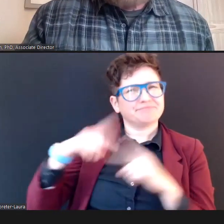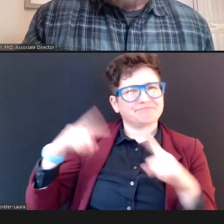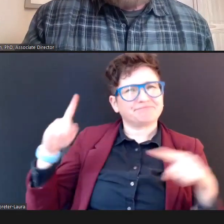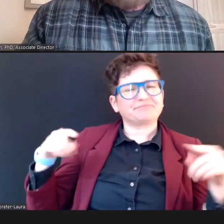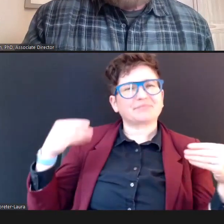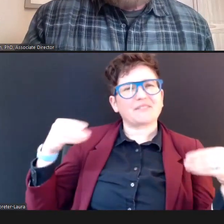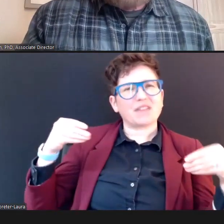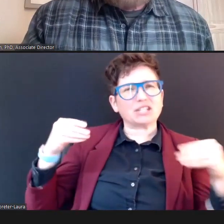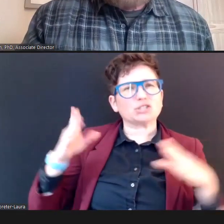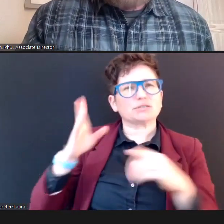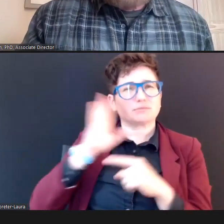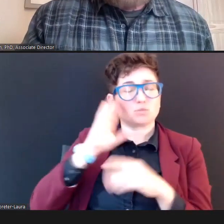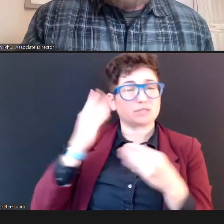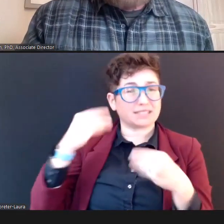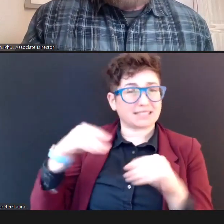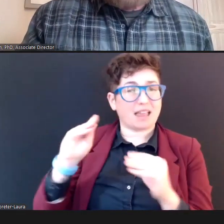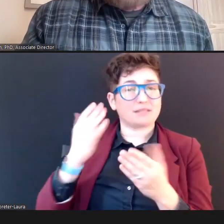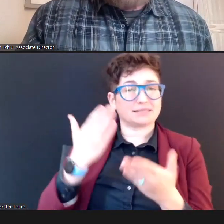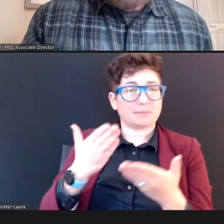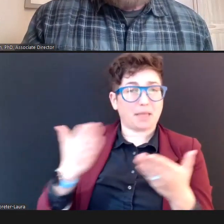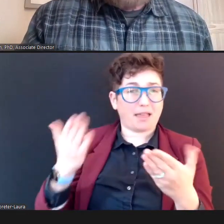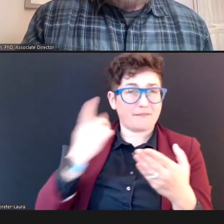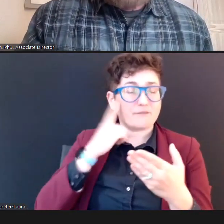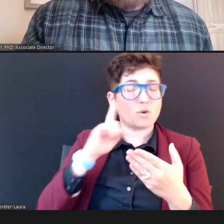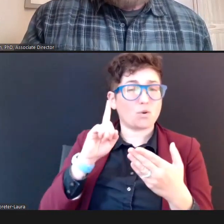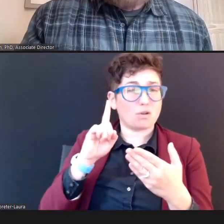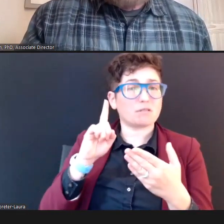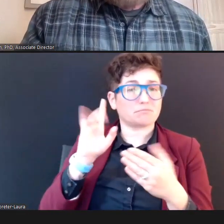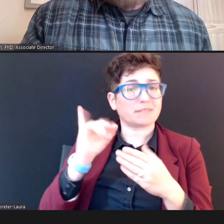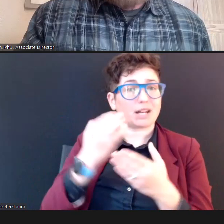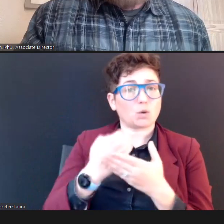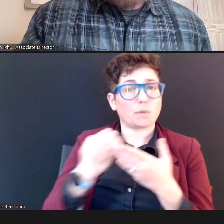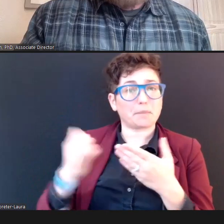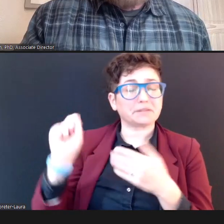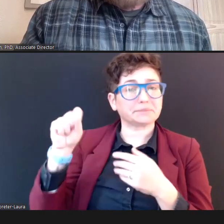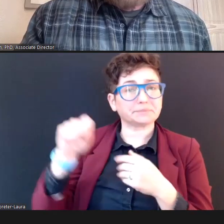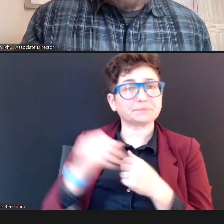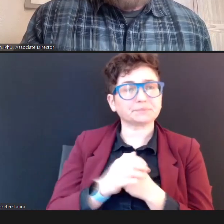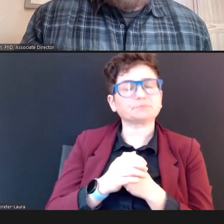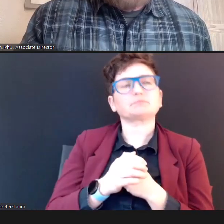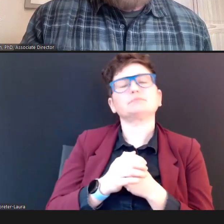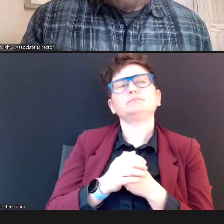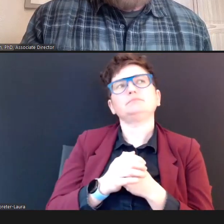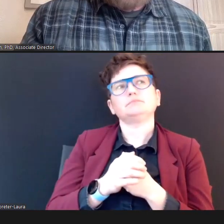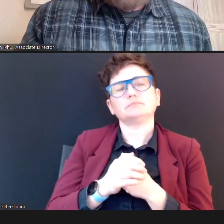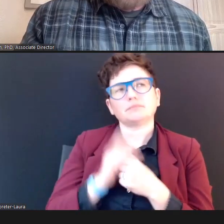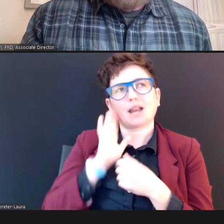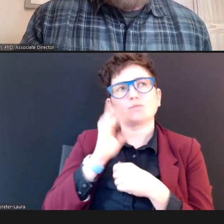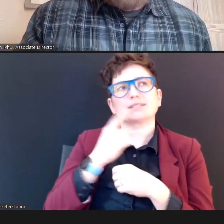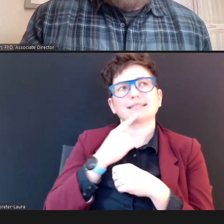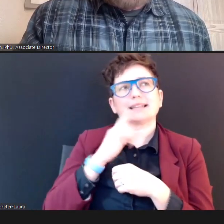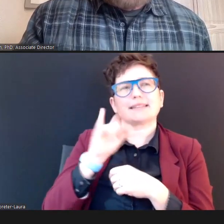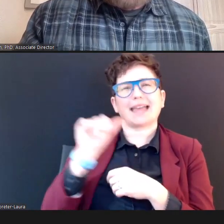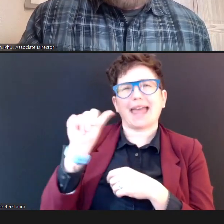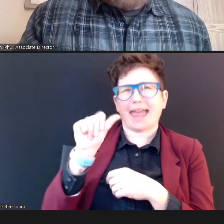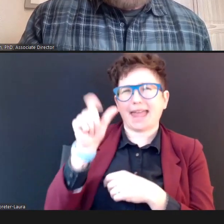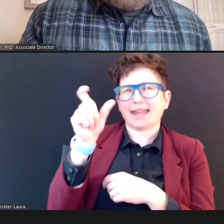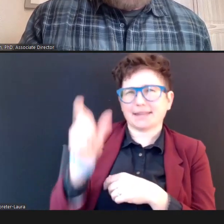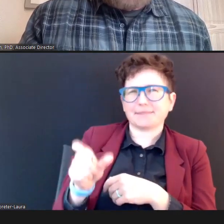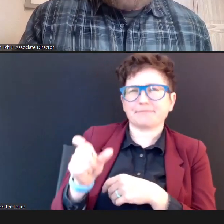will sell the supplies for the the this equipment I will say that that column A